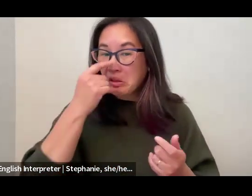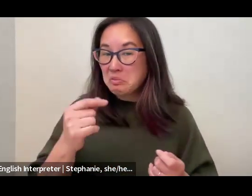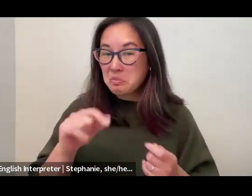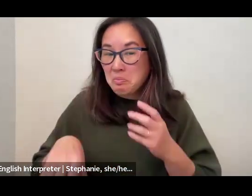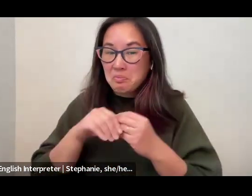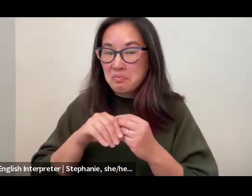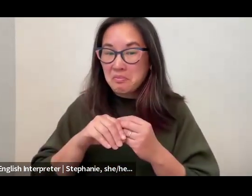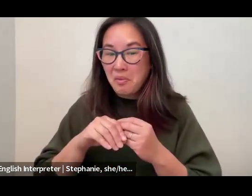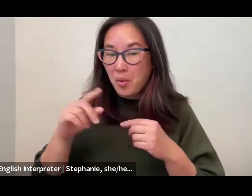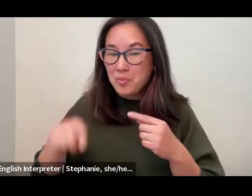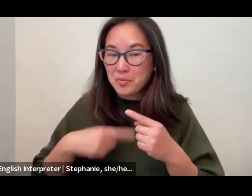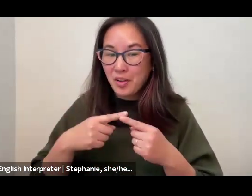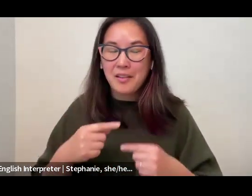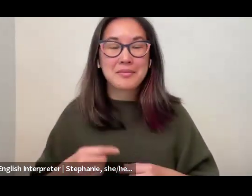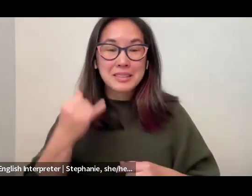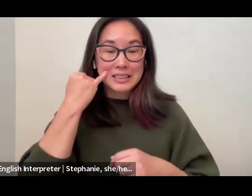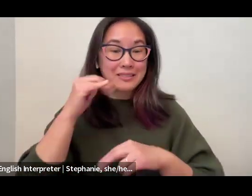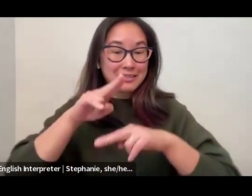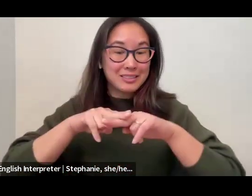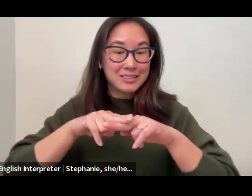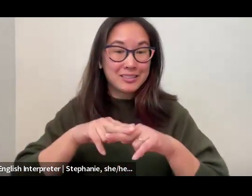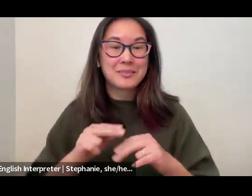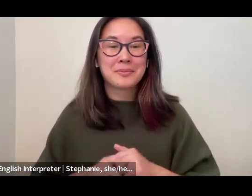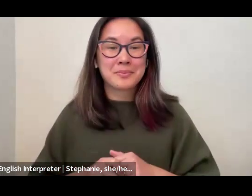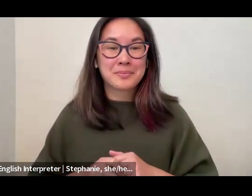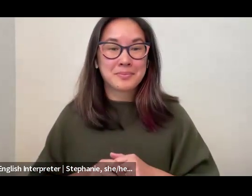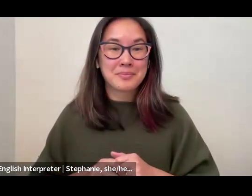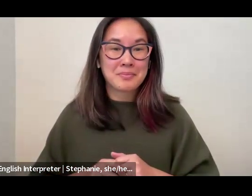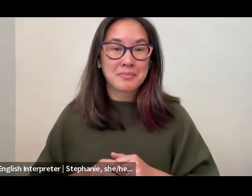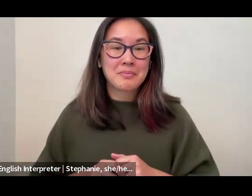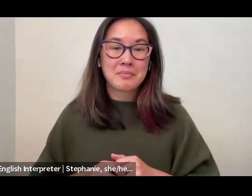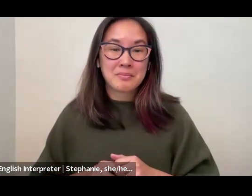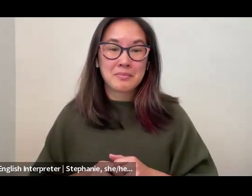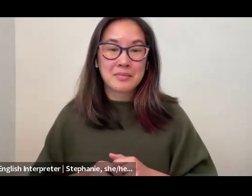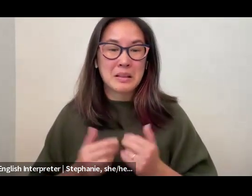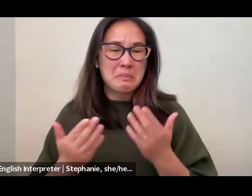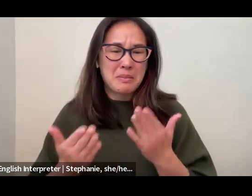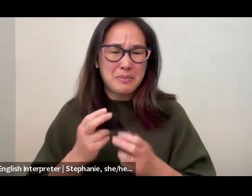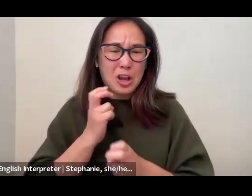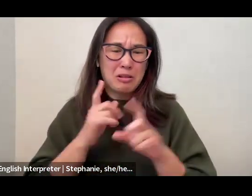If you're sitting, it might be hard to do both at the same time.